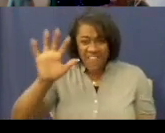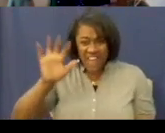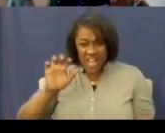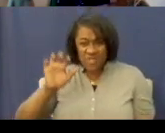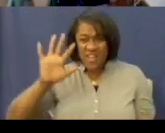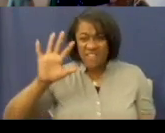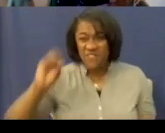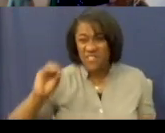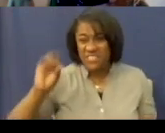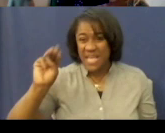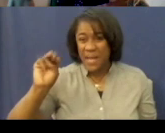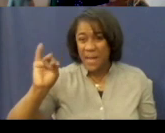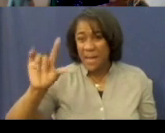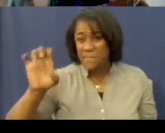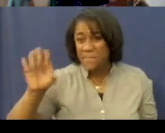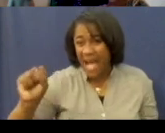Pretty far away.